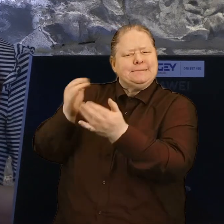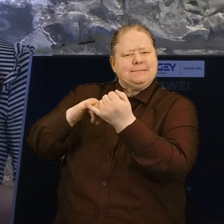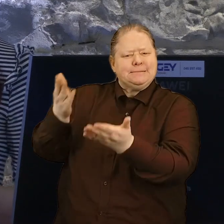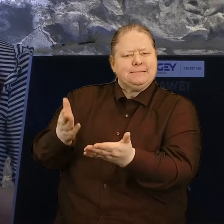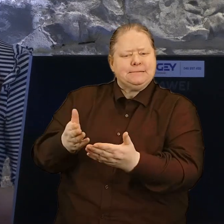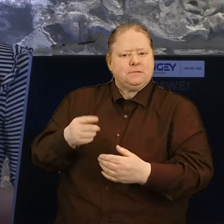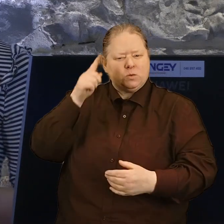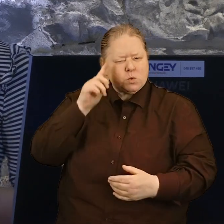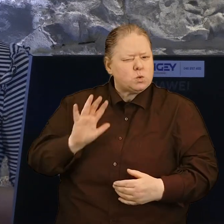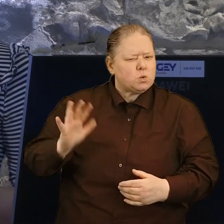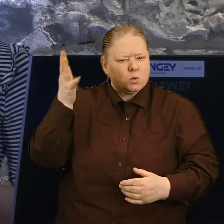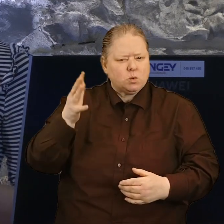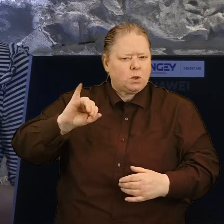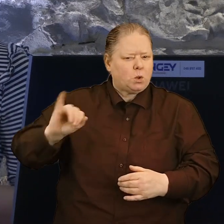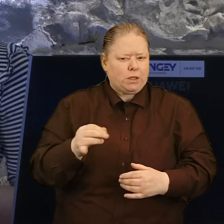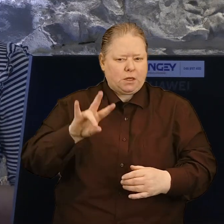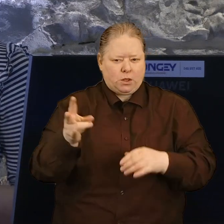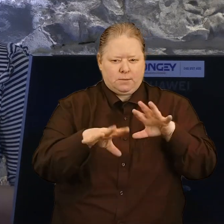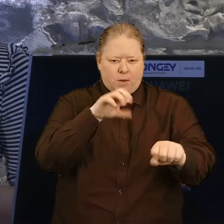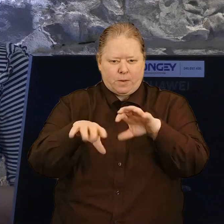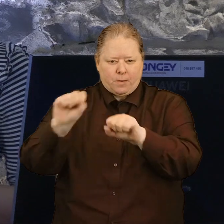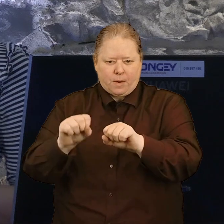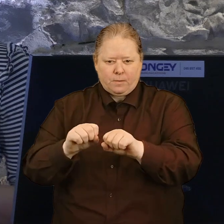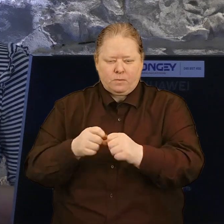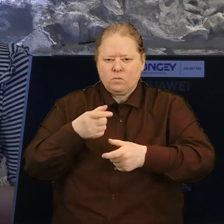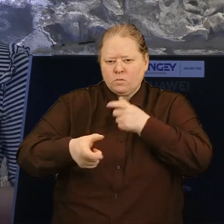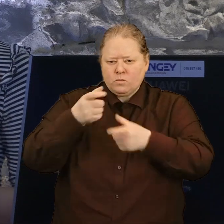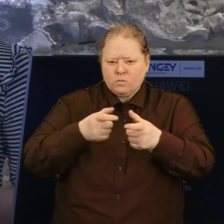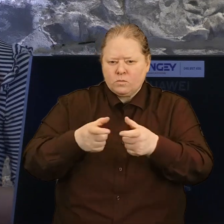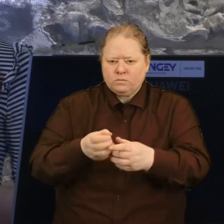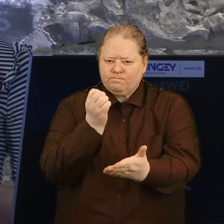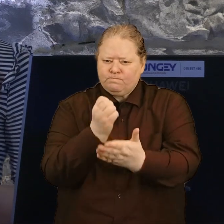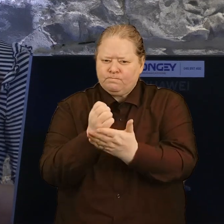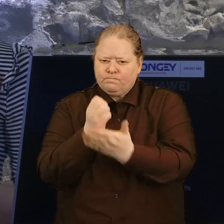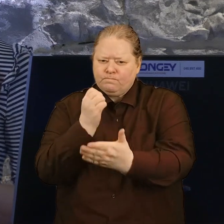intelligence, rapid discrimination, power of logical arguments, precision, and a winning address, the sculptor